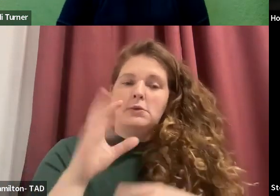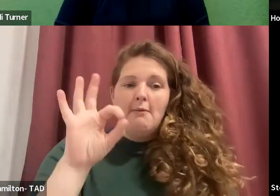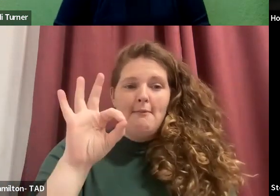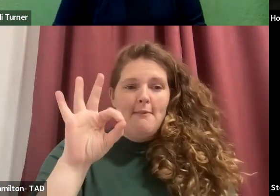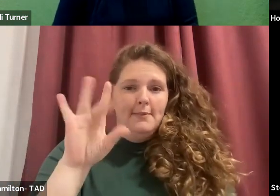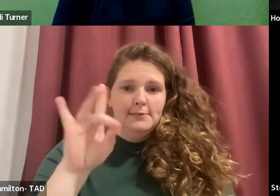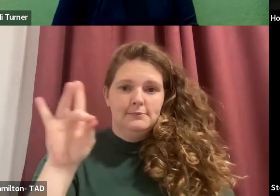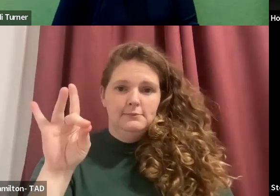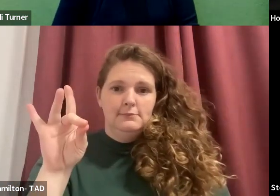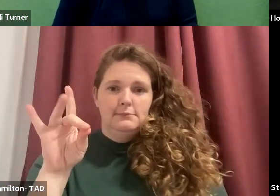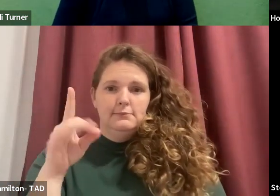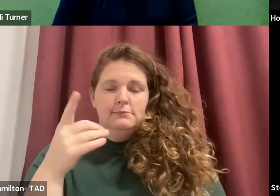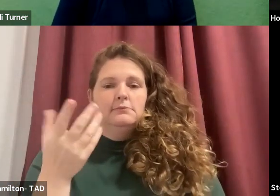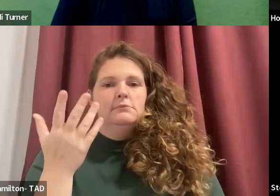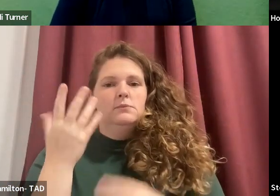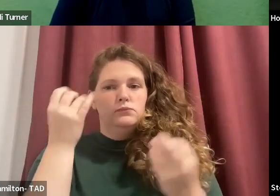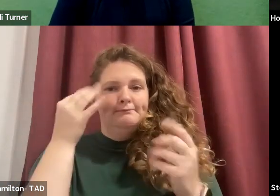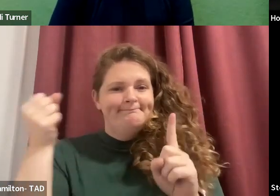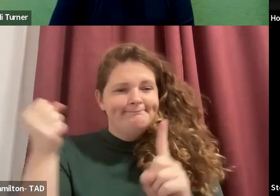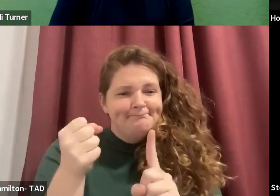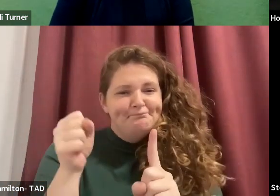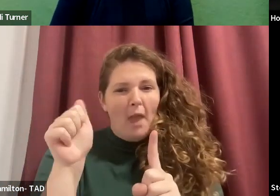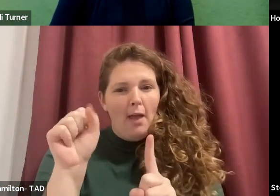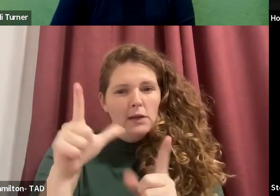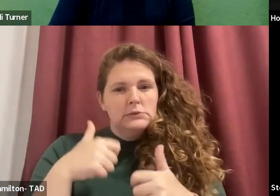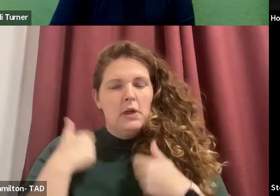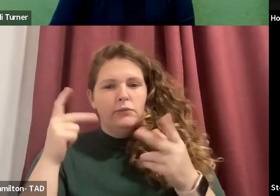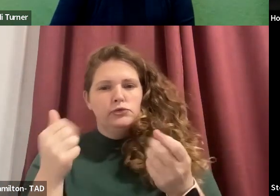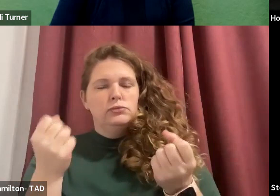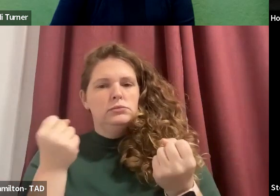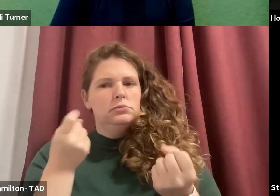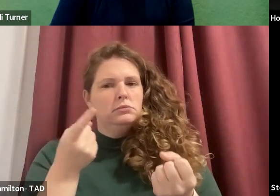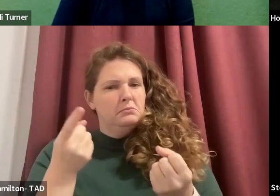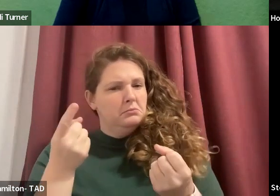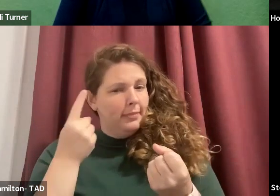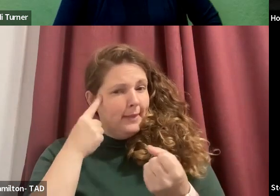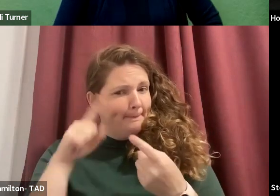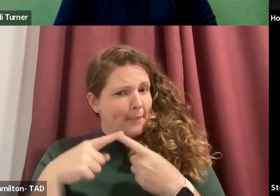working on that link over the next year so hopefully that can be a nice solution to that issue. >> Beth Hamilton: I have